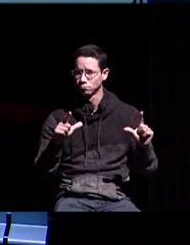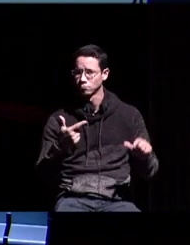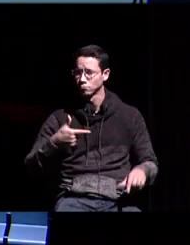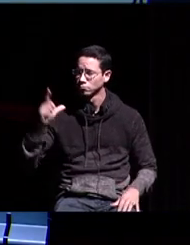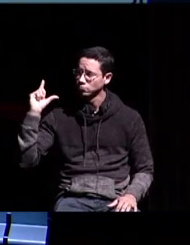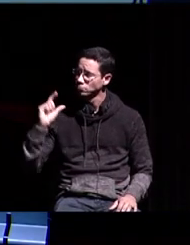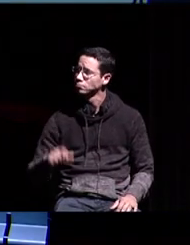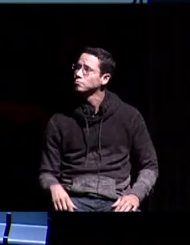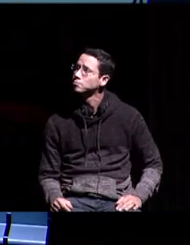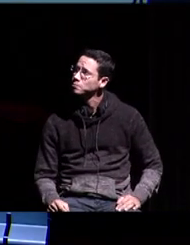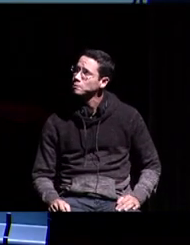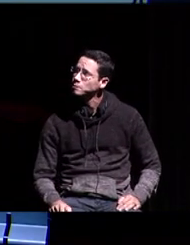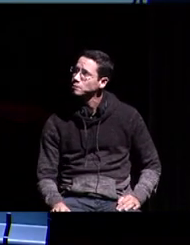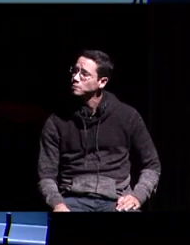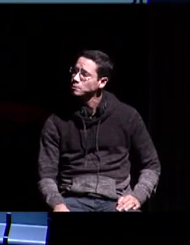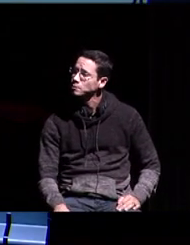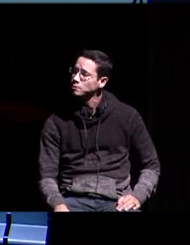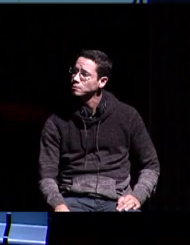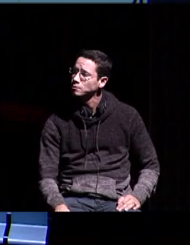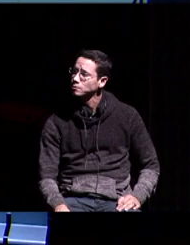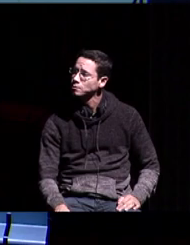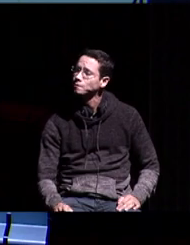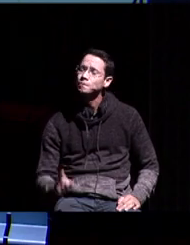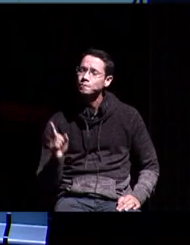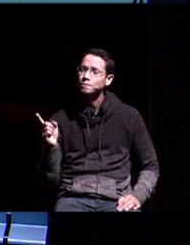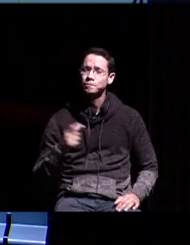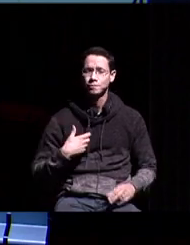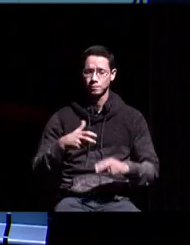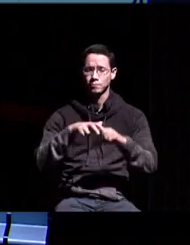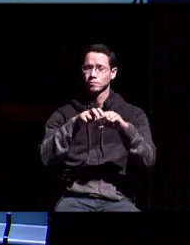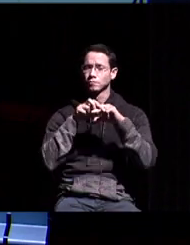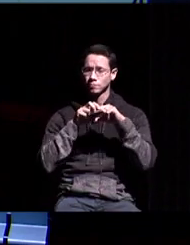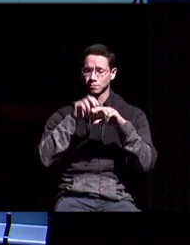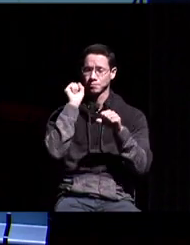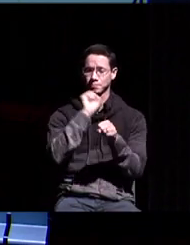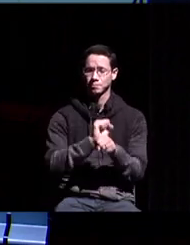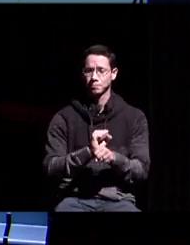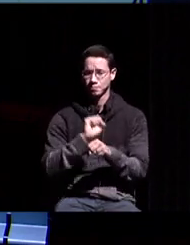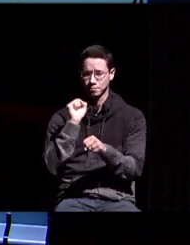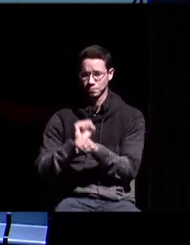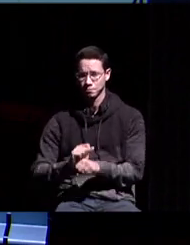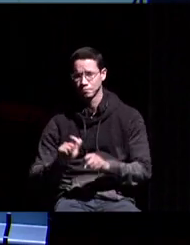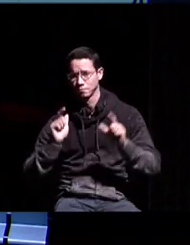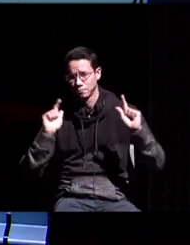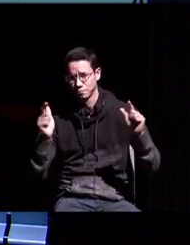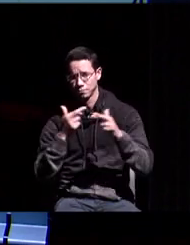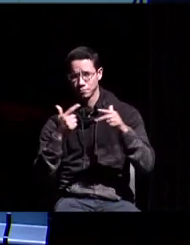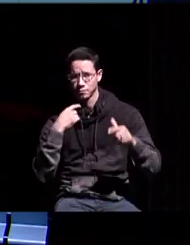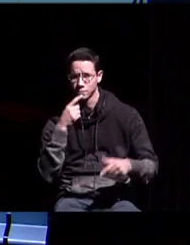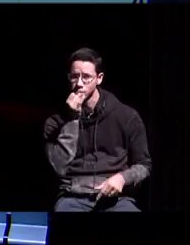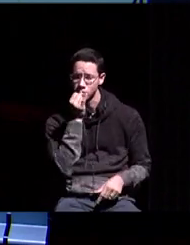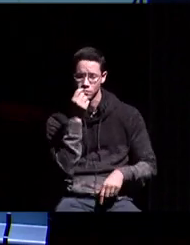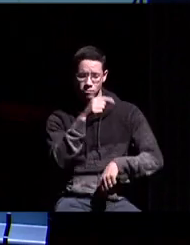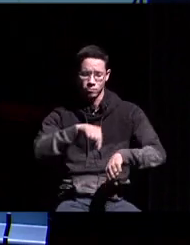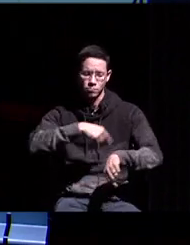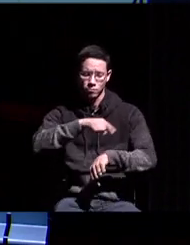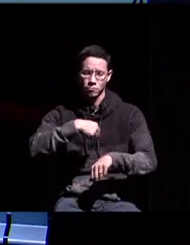And here we see the reasons why they stopped working the workers’ downtime or strikes.